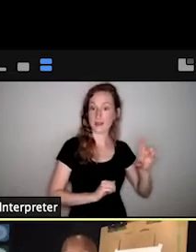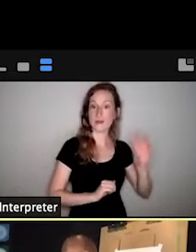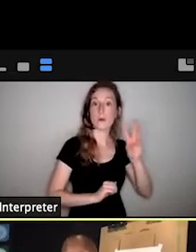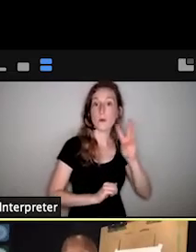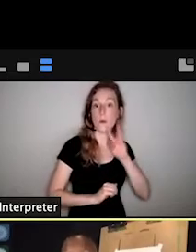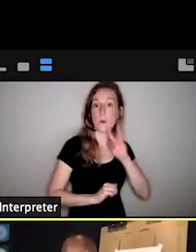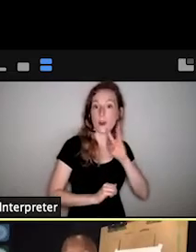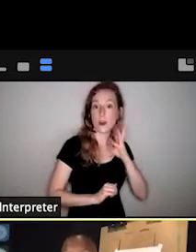drawing.